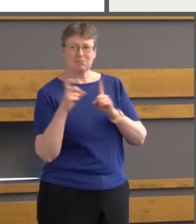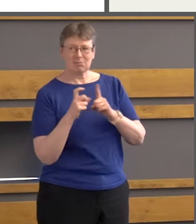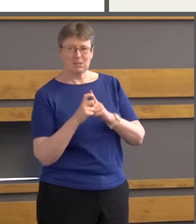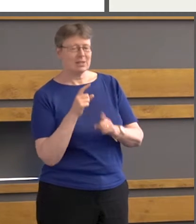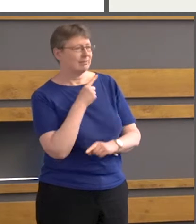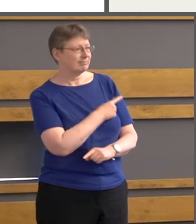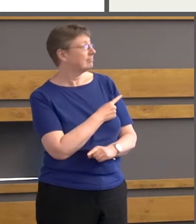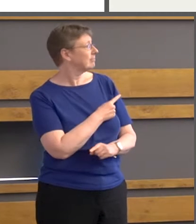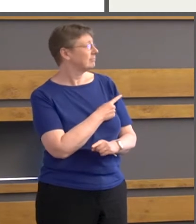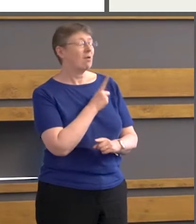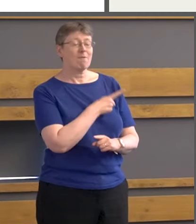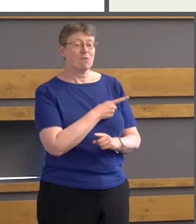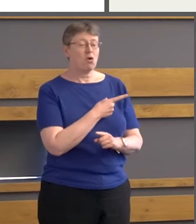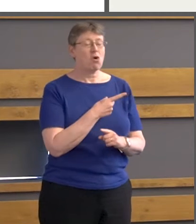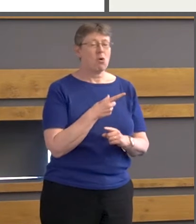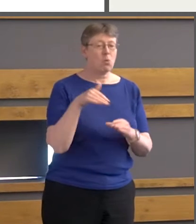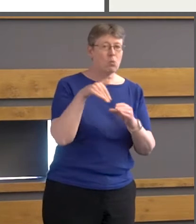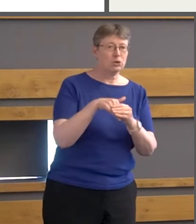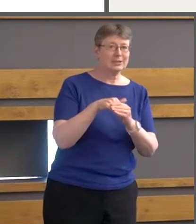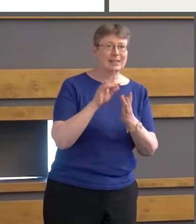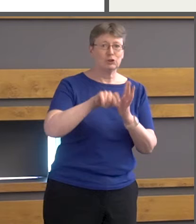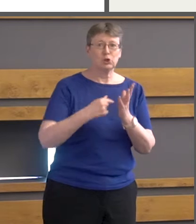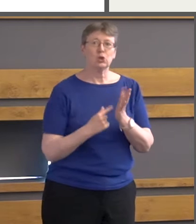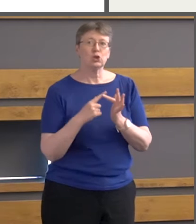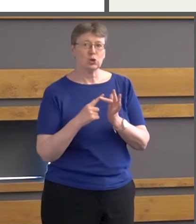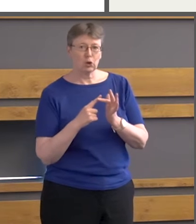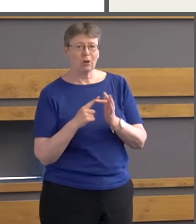exploring the context of jute during British colonialism,